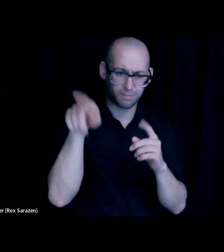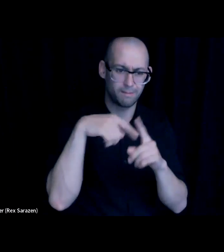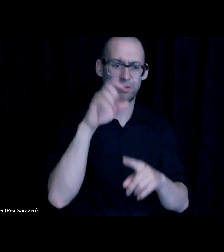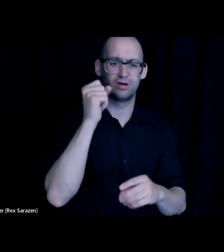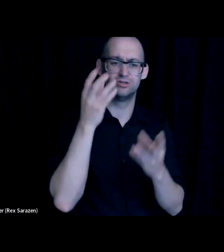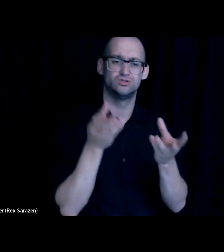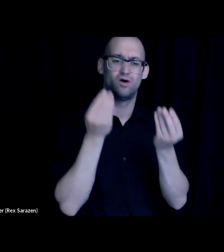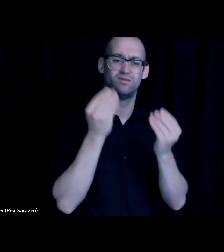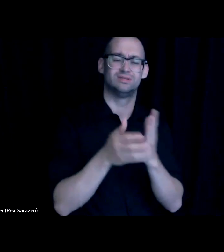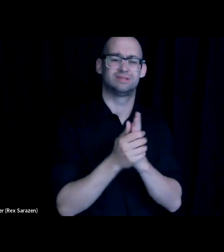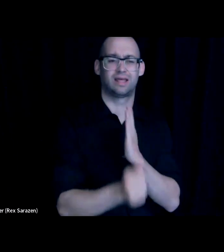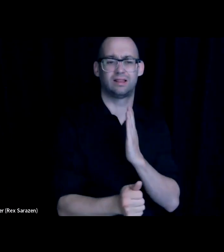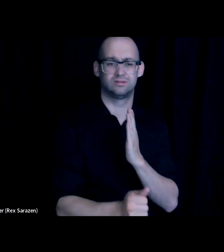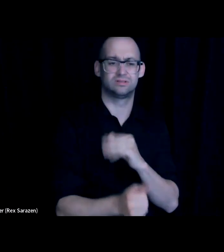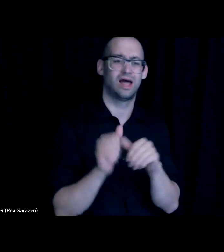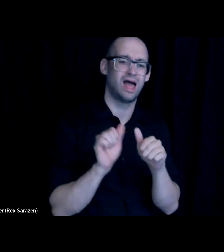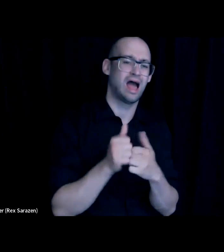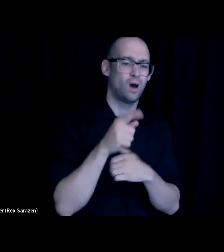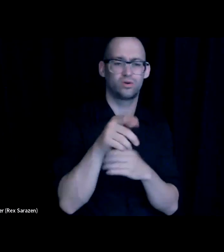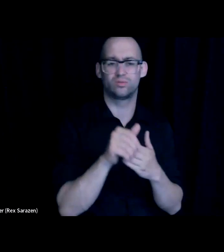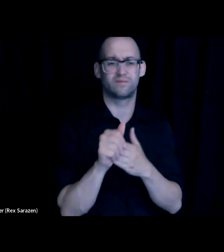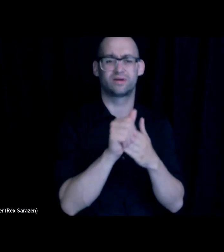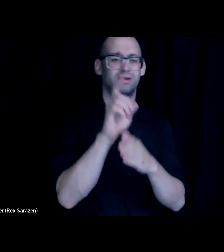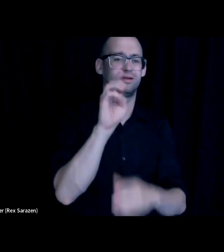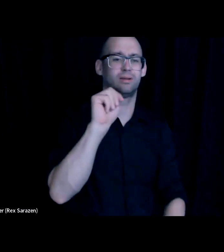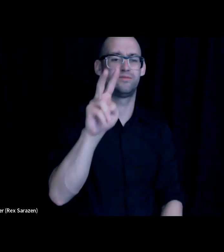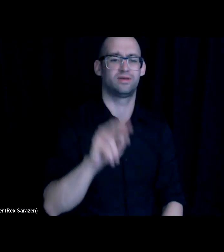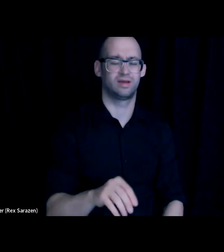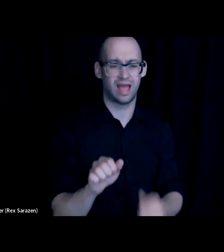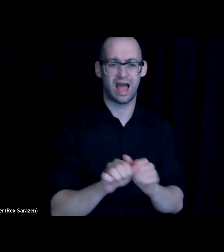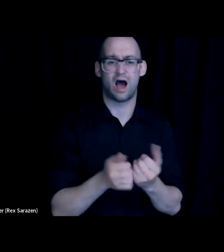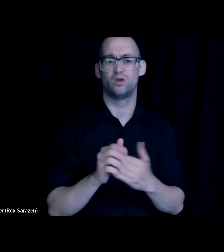more on. How how do you navigate the Dmb or how do you navigate an emergency situation,